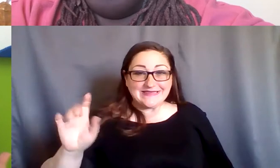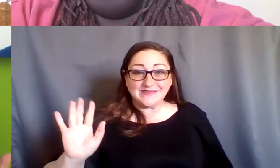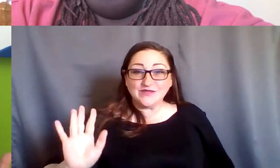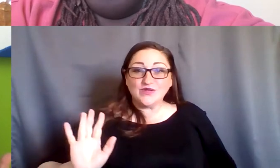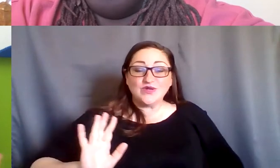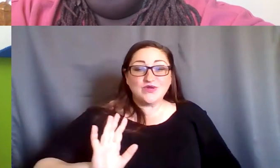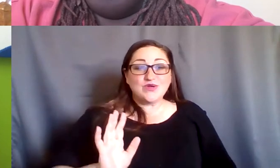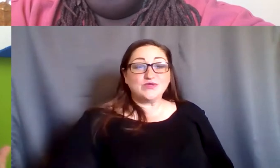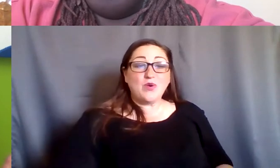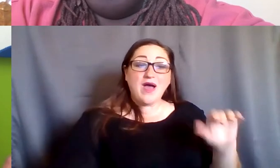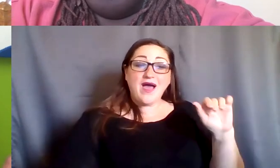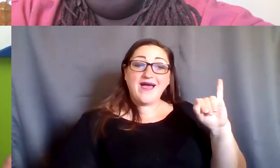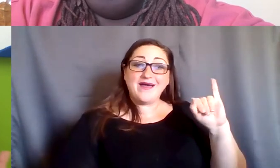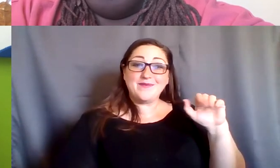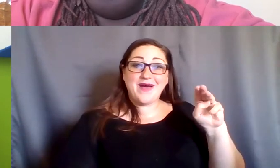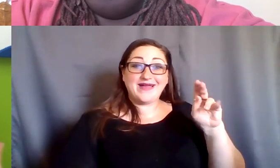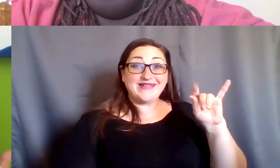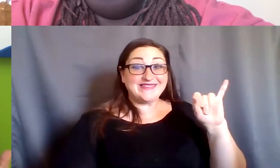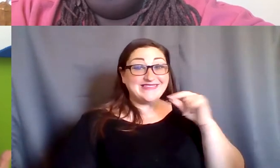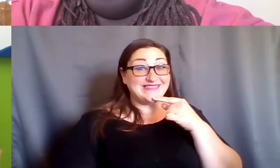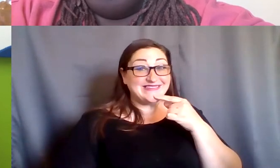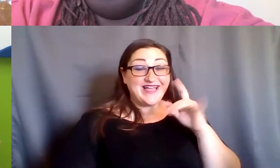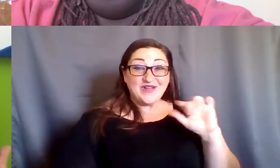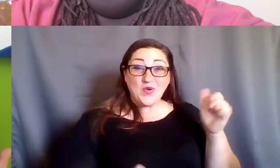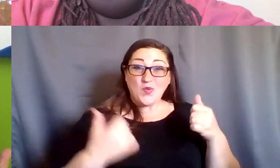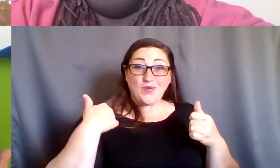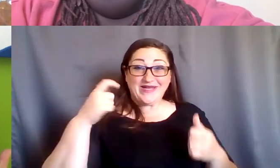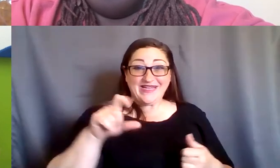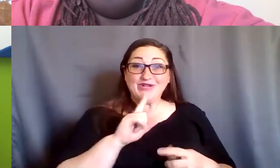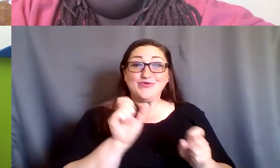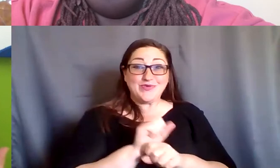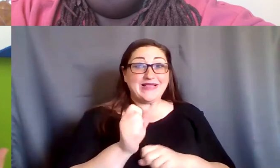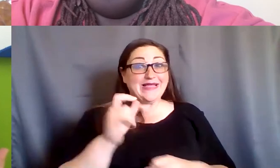this menu of options, the Cheesecake Factory, like, 30-page menu that overwhelms me.